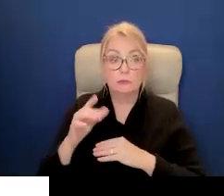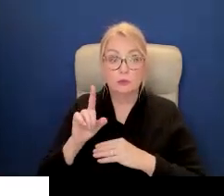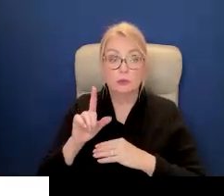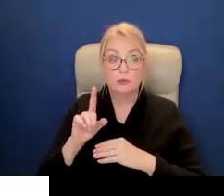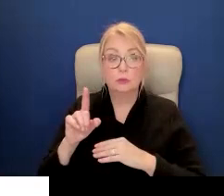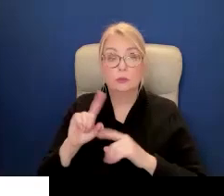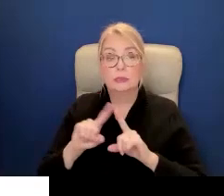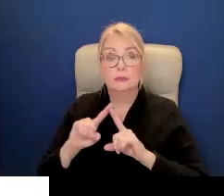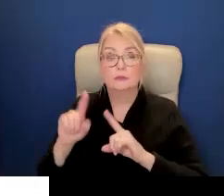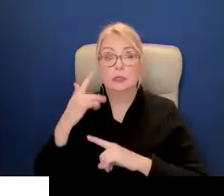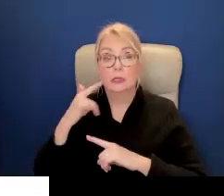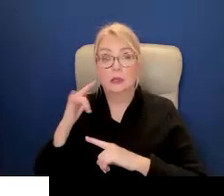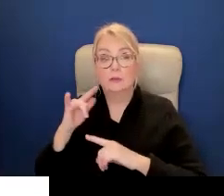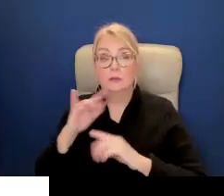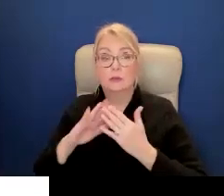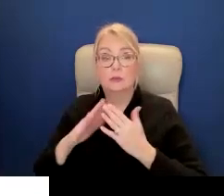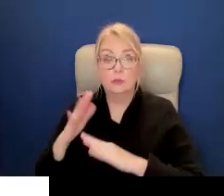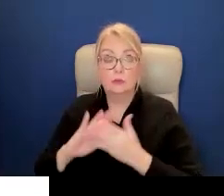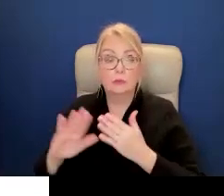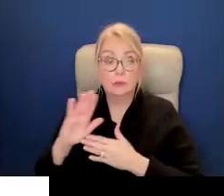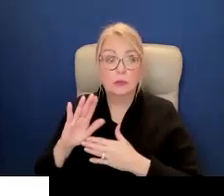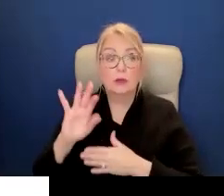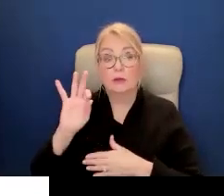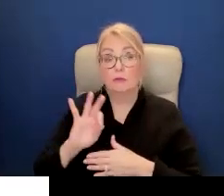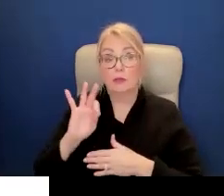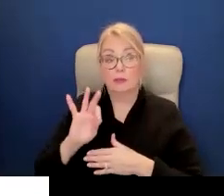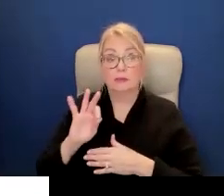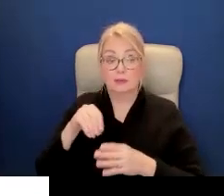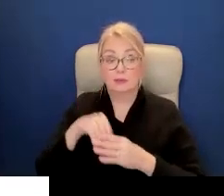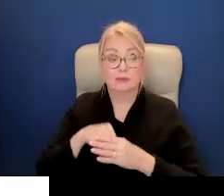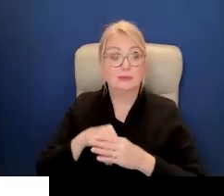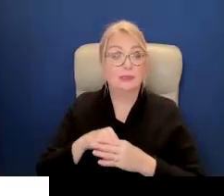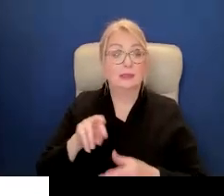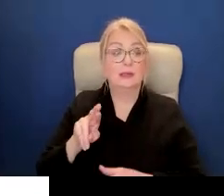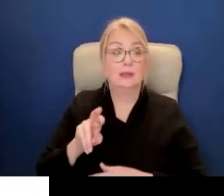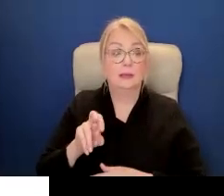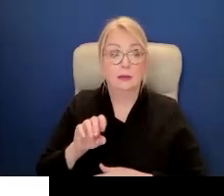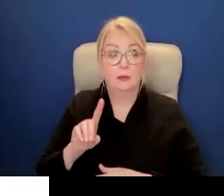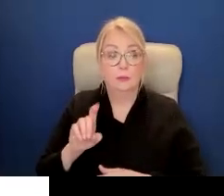Valley region, and we have Fresno City College in there. Including Reedley, Madera, and Clovis community.